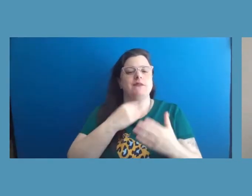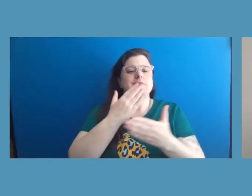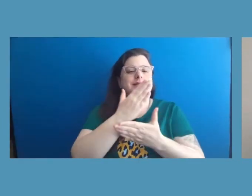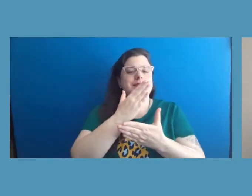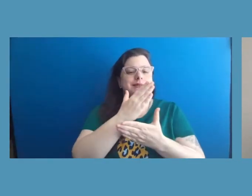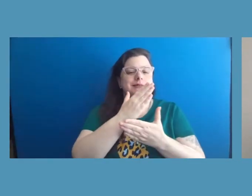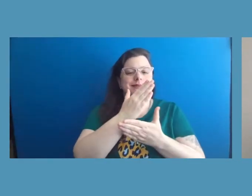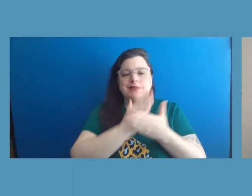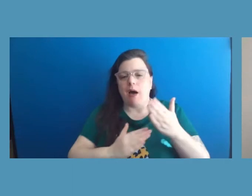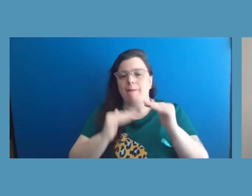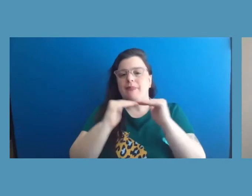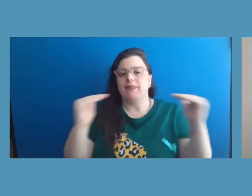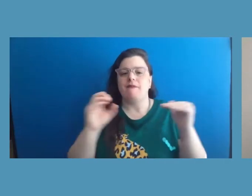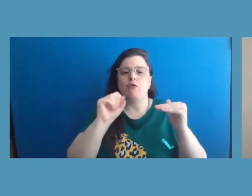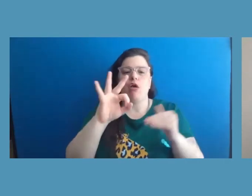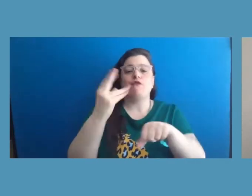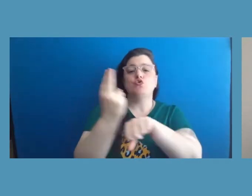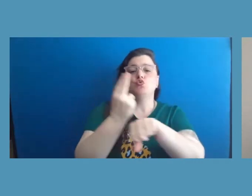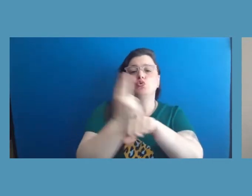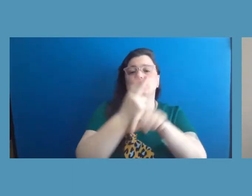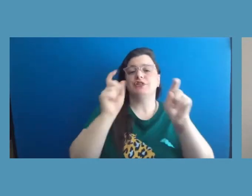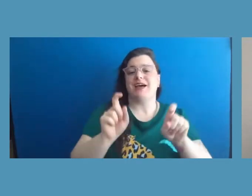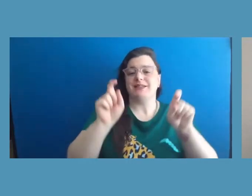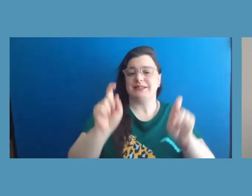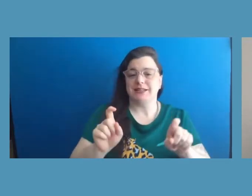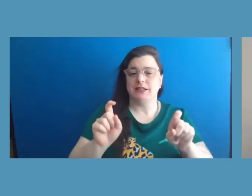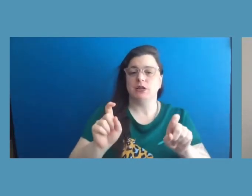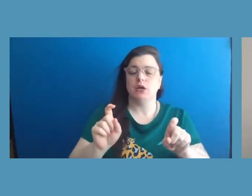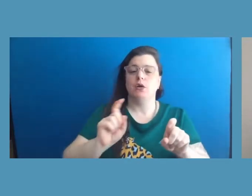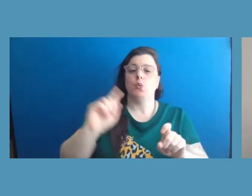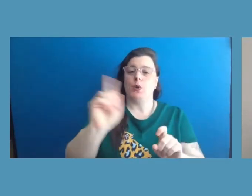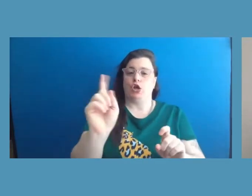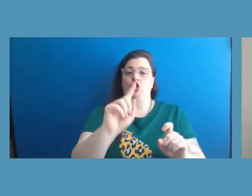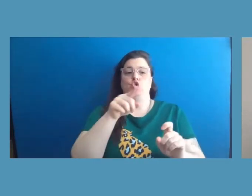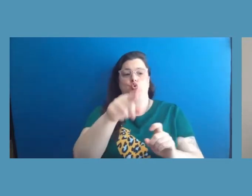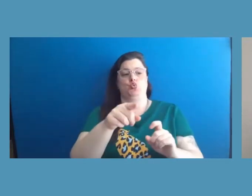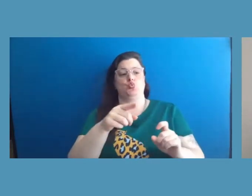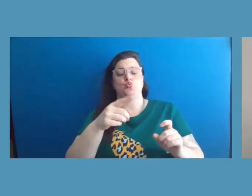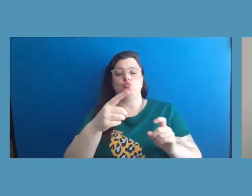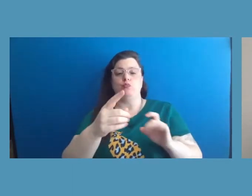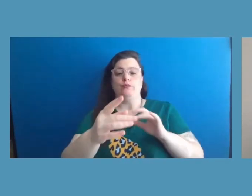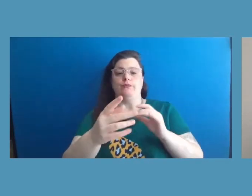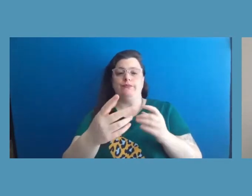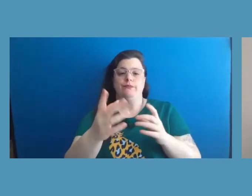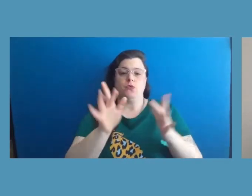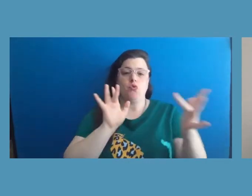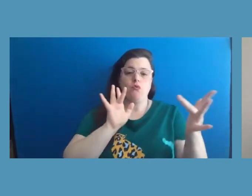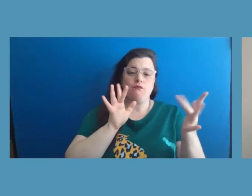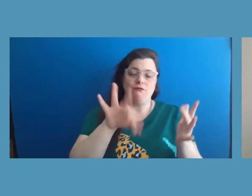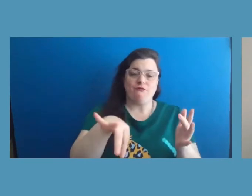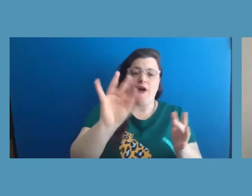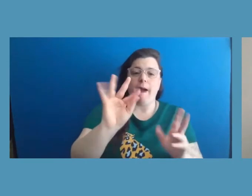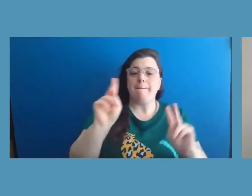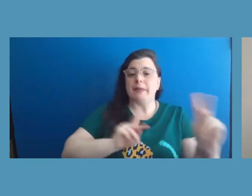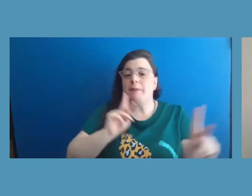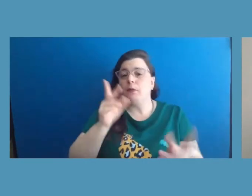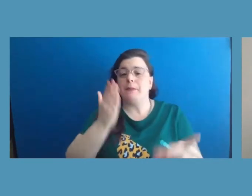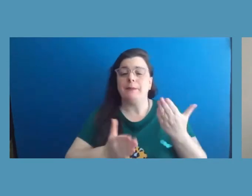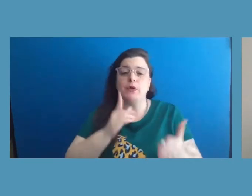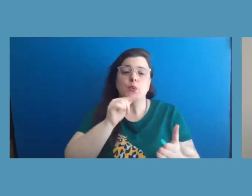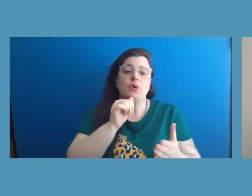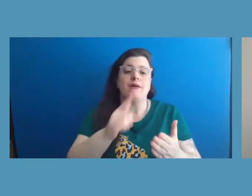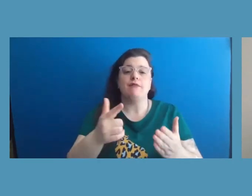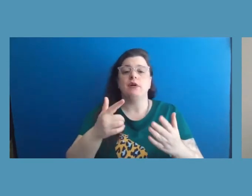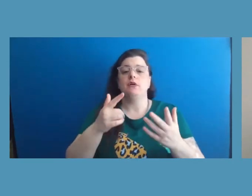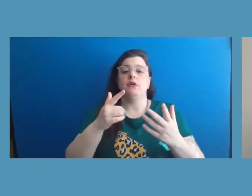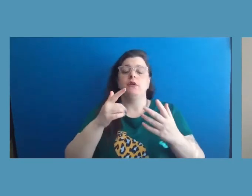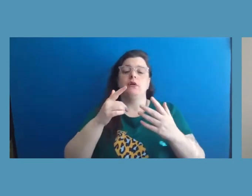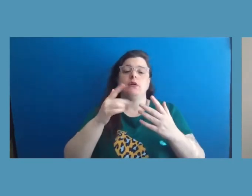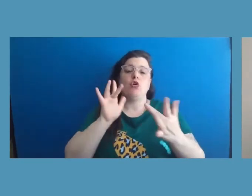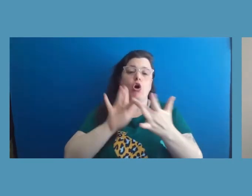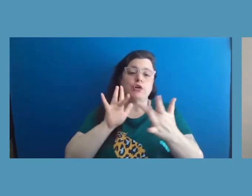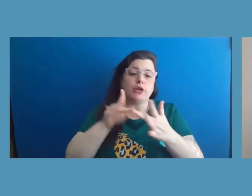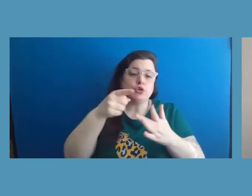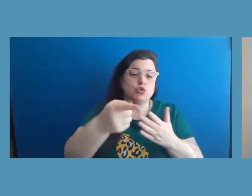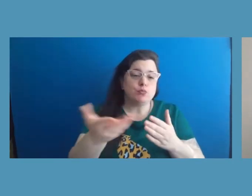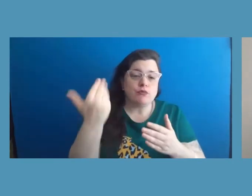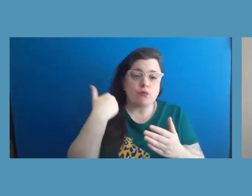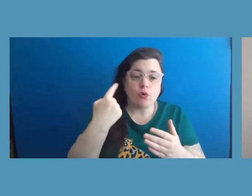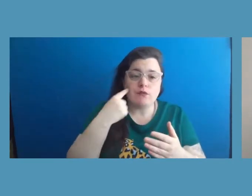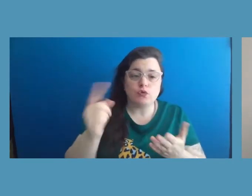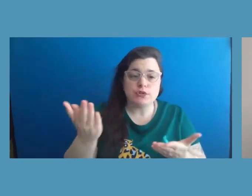But again, there has to be some level of user testing. Where you find people maybe who have